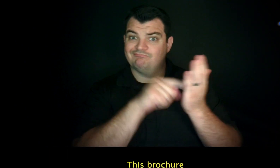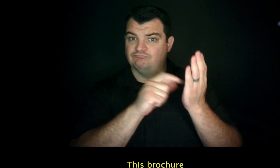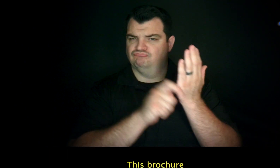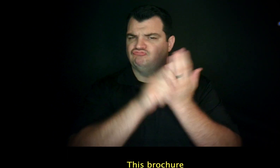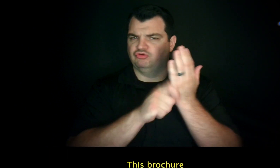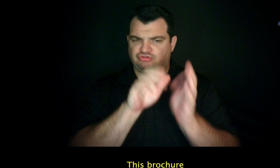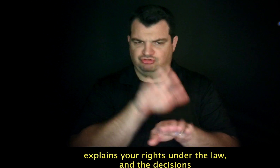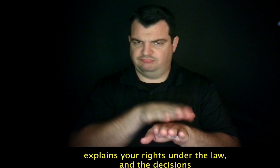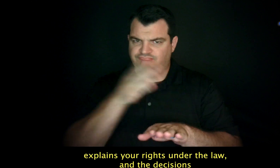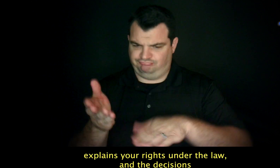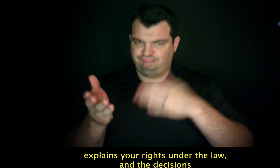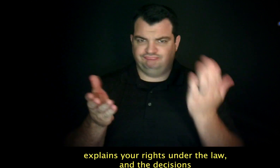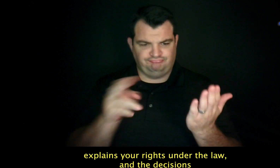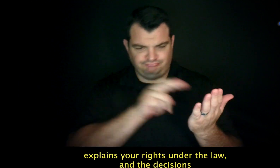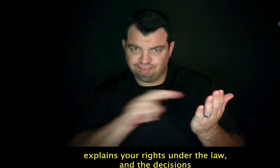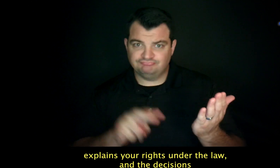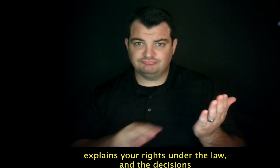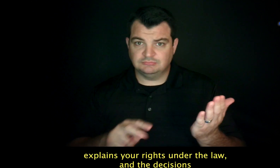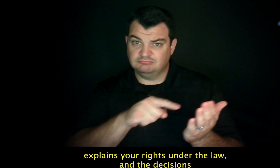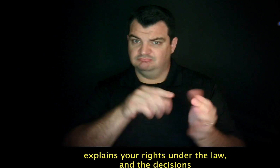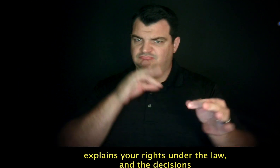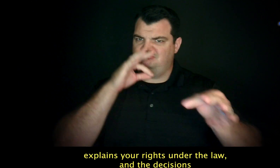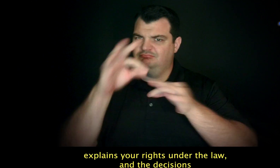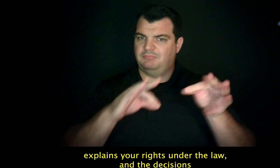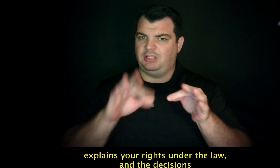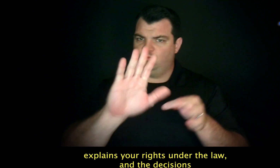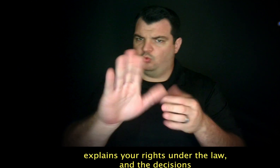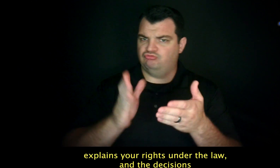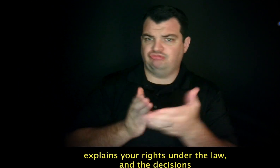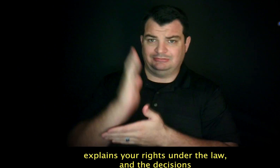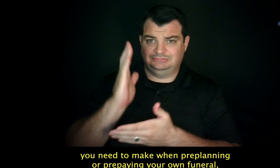This brochure explains your rights under the law, and the decisions